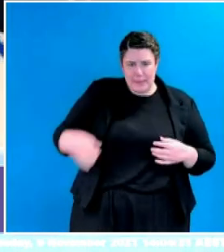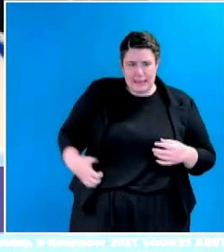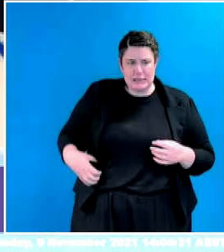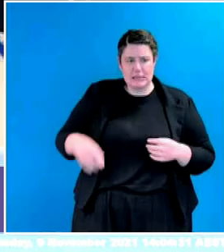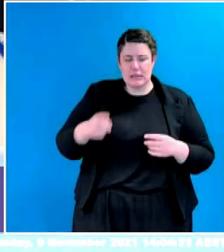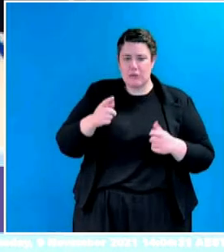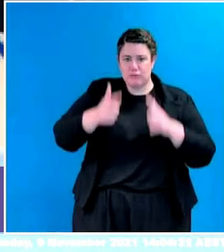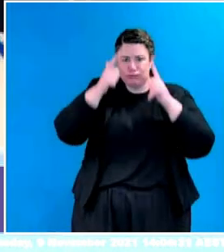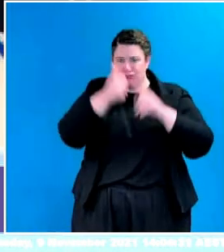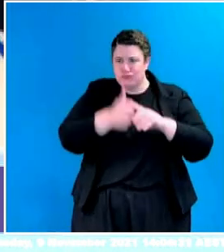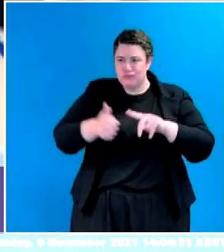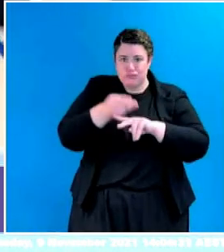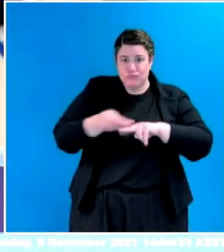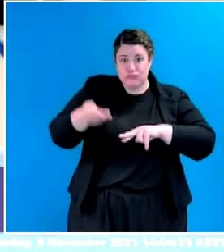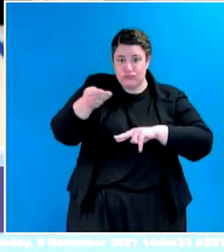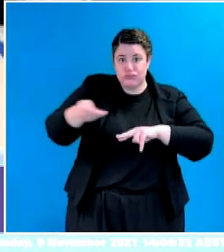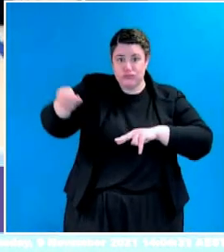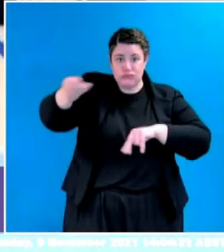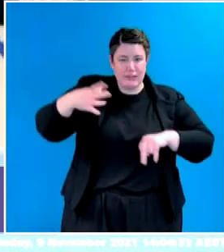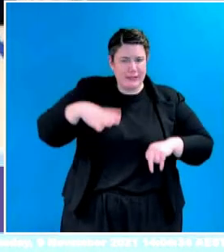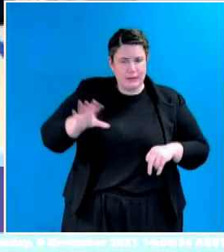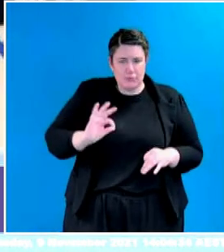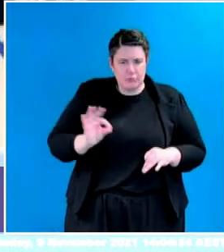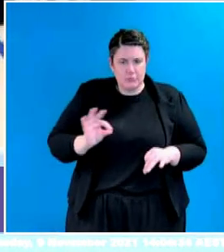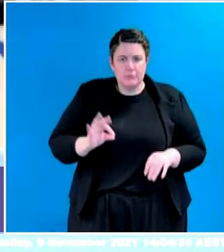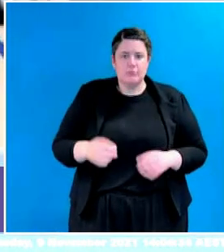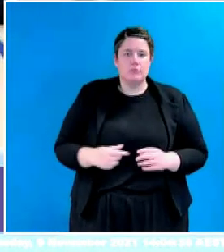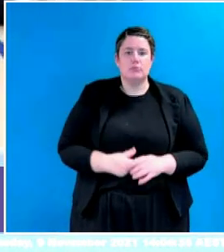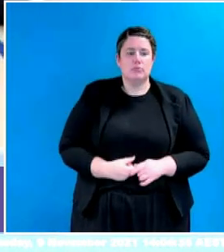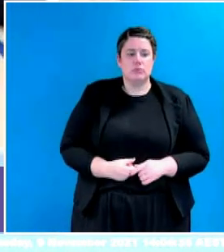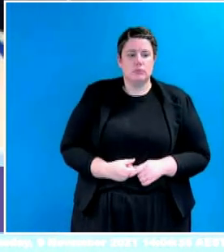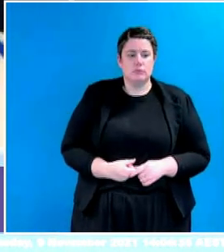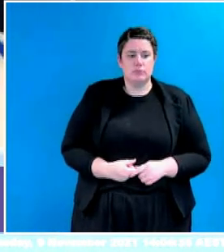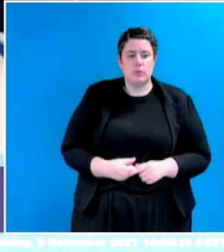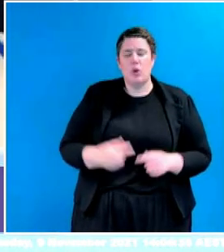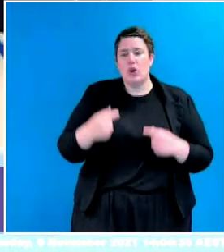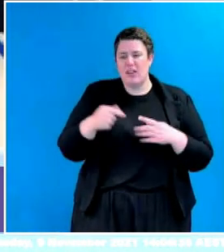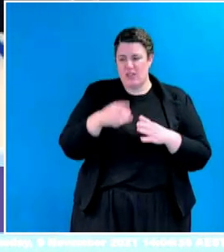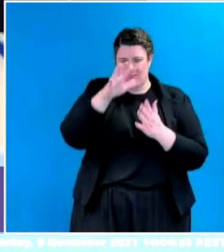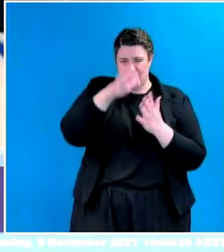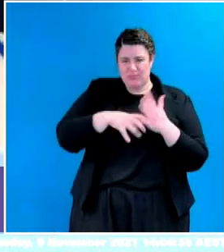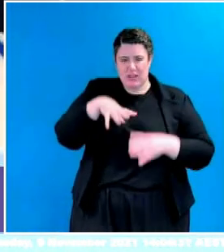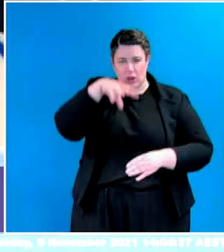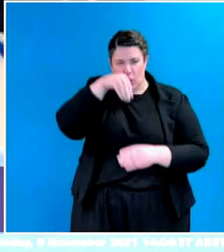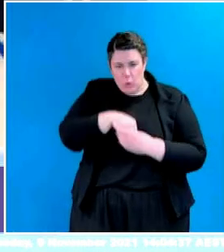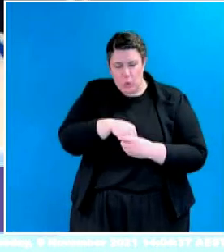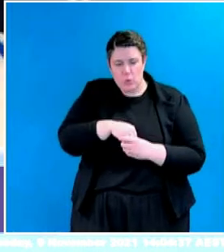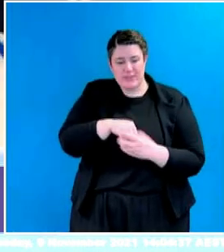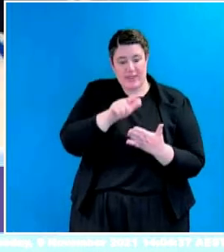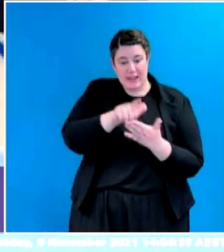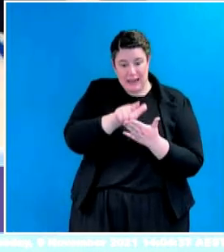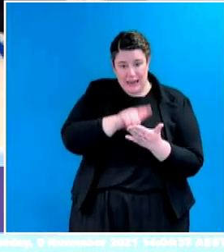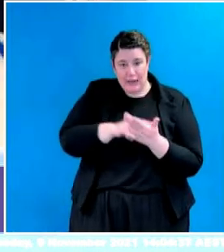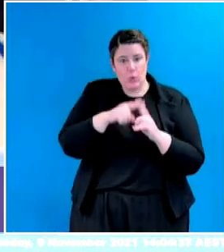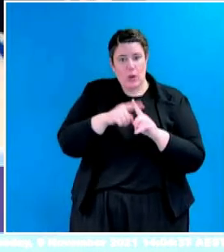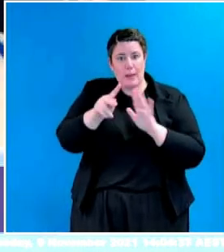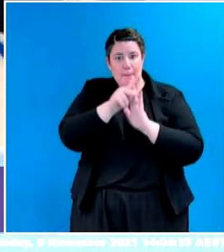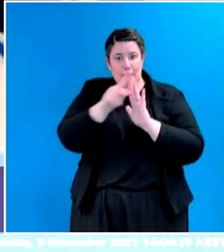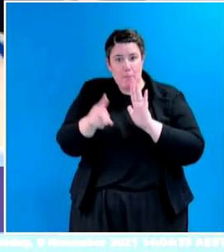Given it was reflecting what we thought were to be the legal and policy positions of the government of the day, no.